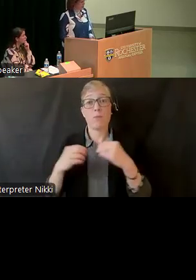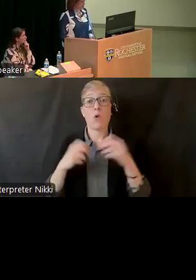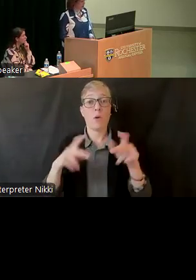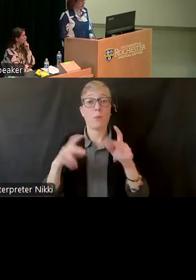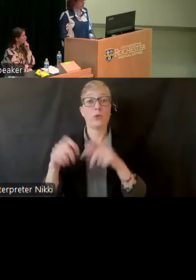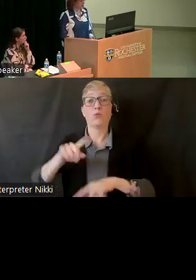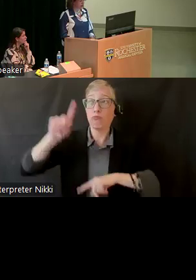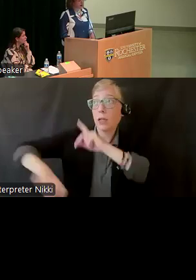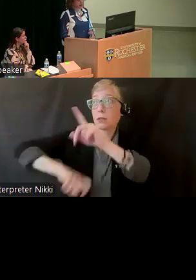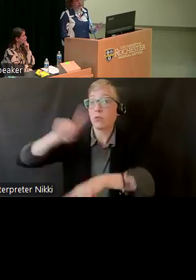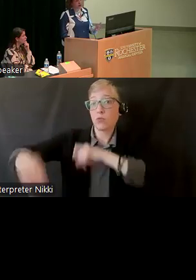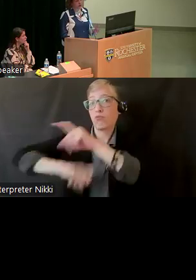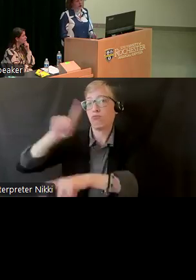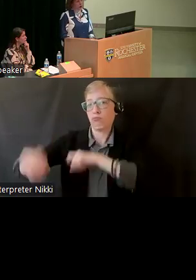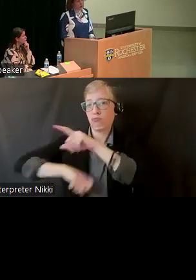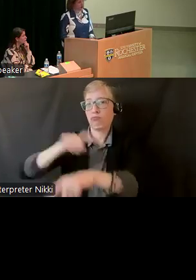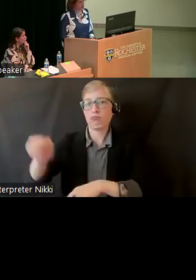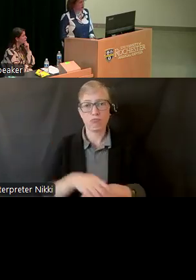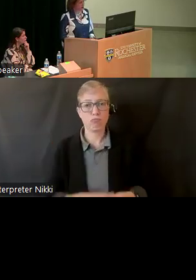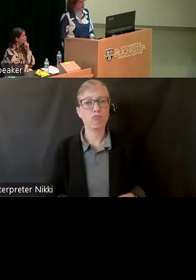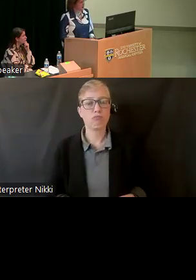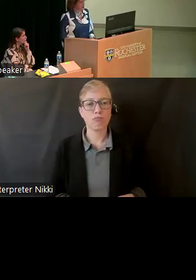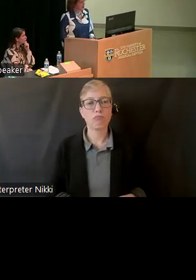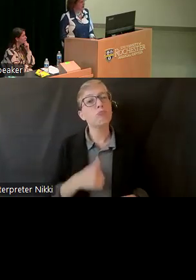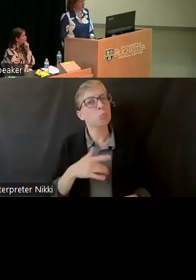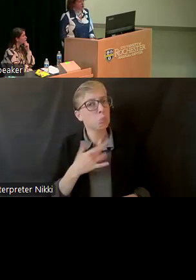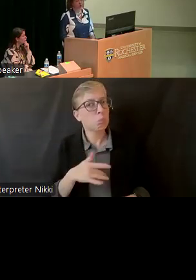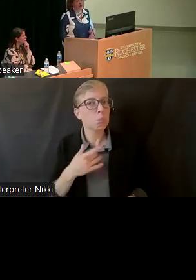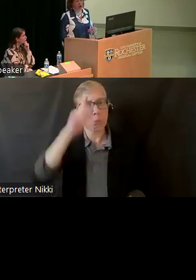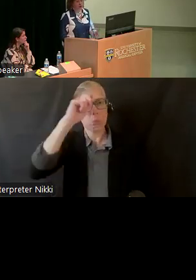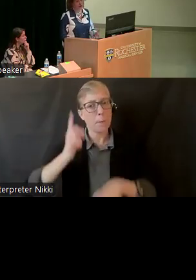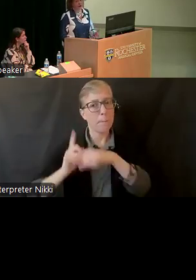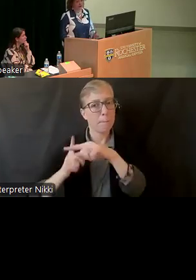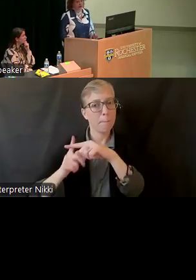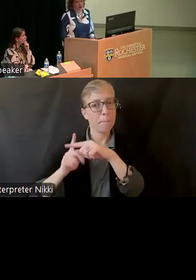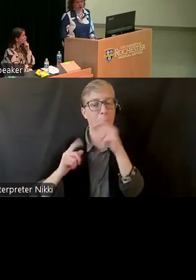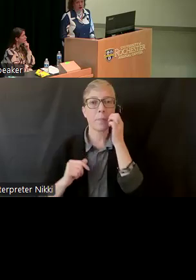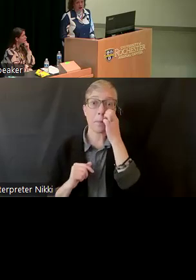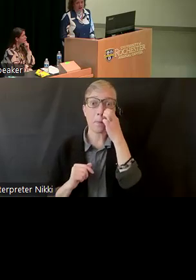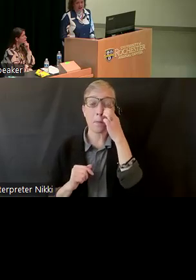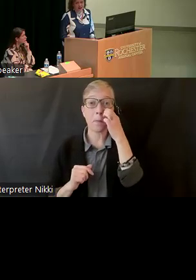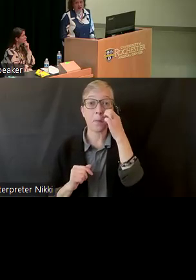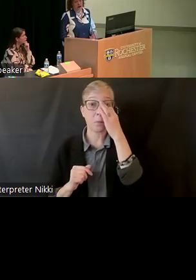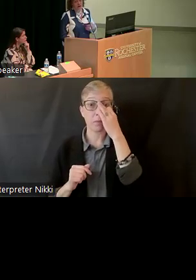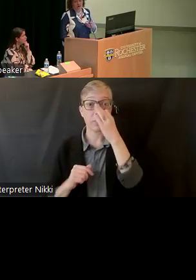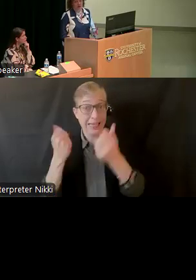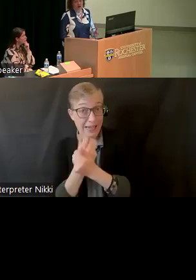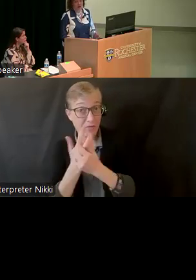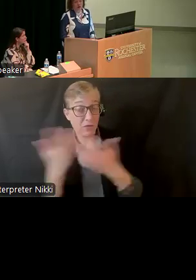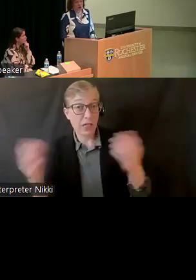of of her and I'm hopeful that you know although 100% of things weren't clarified people didn't